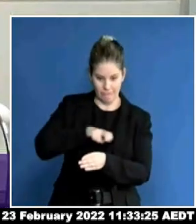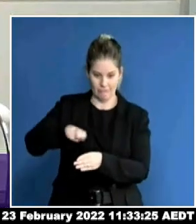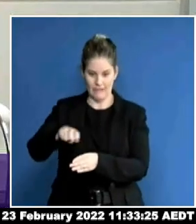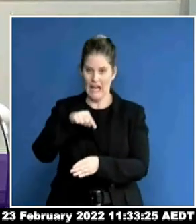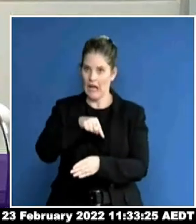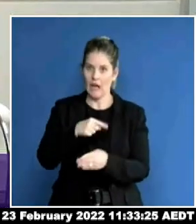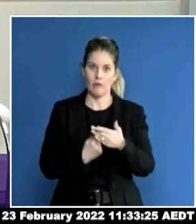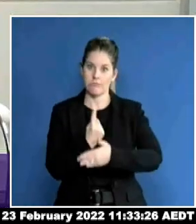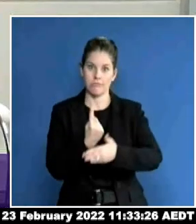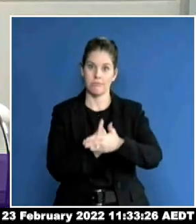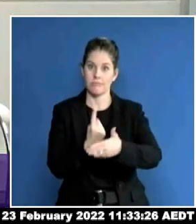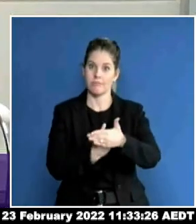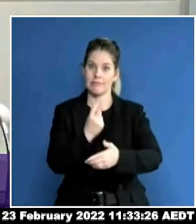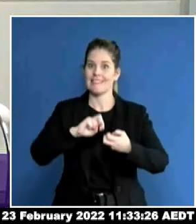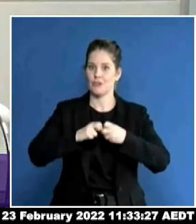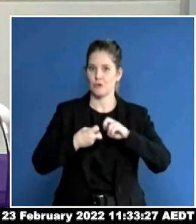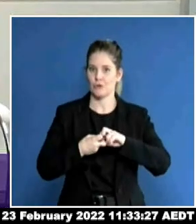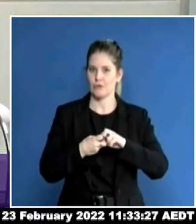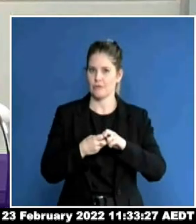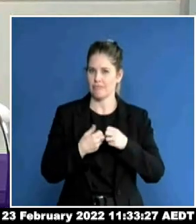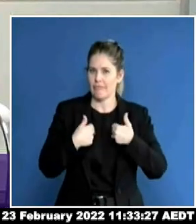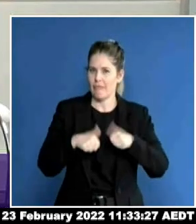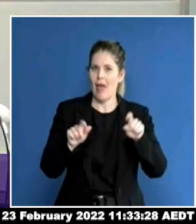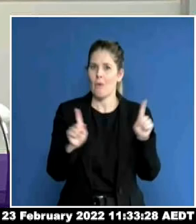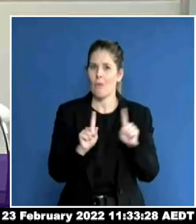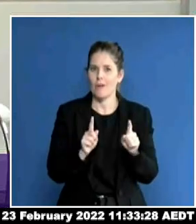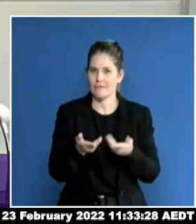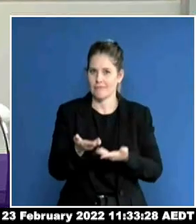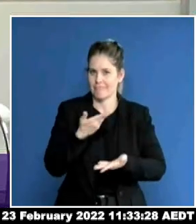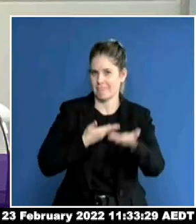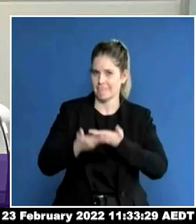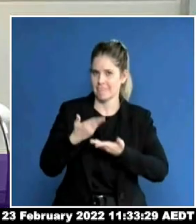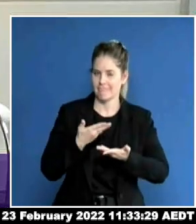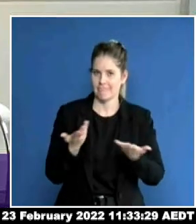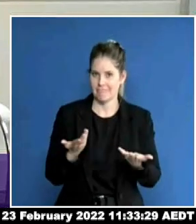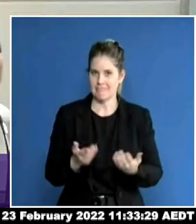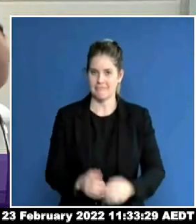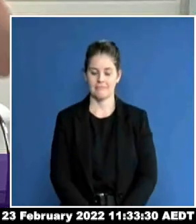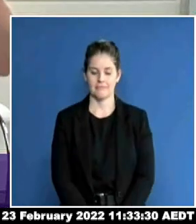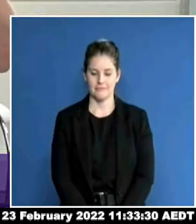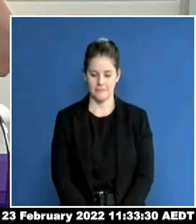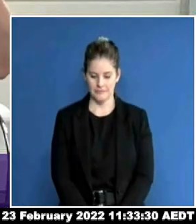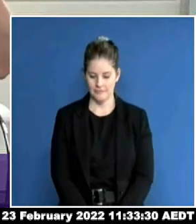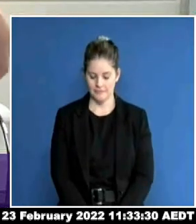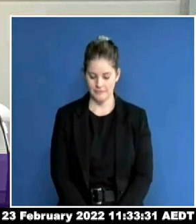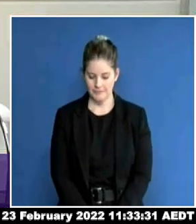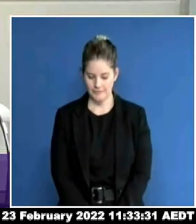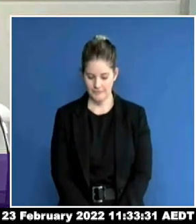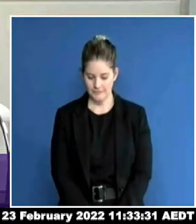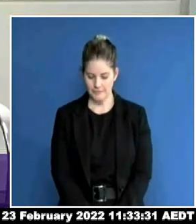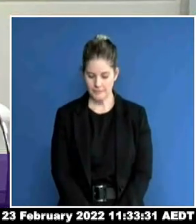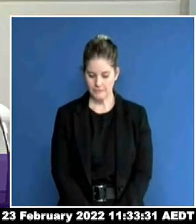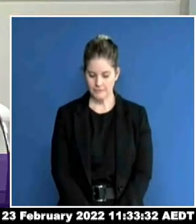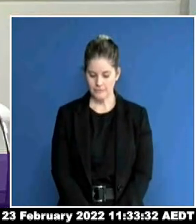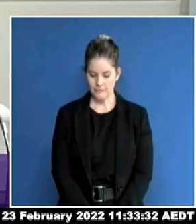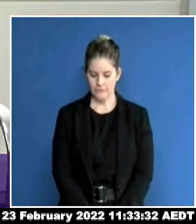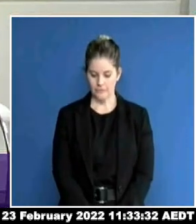Well, the list is long.